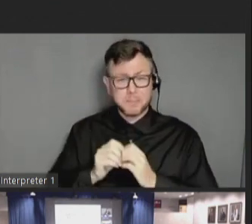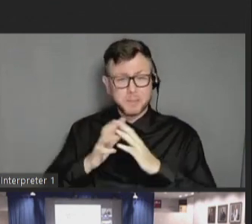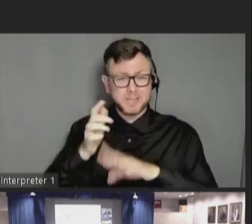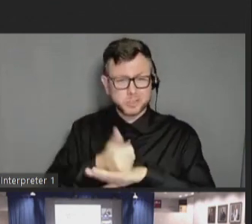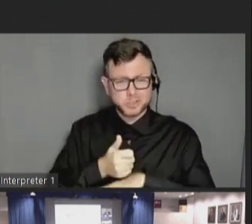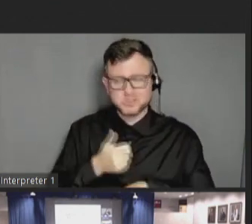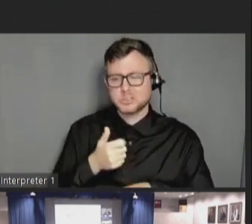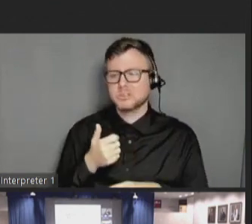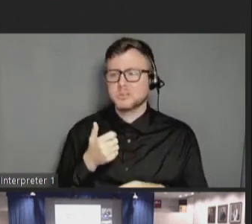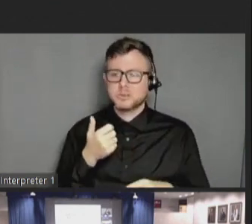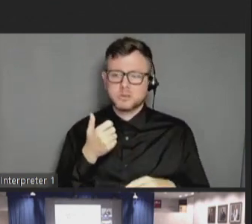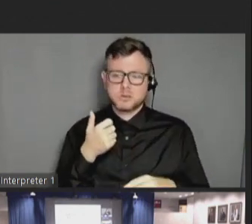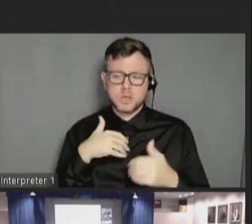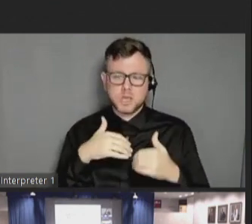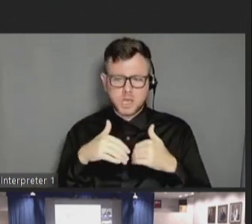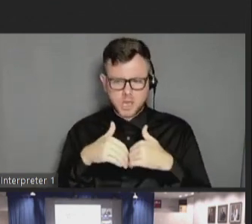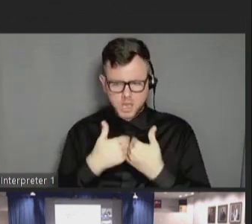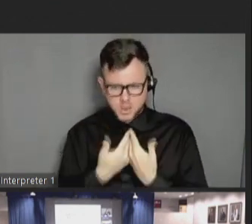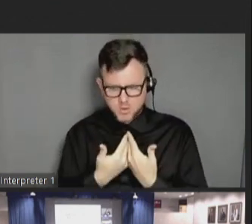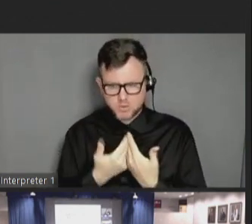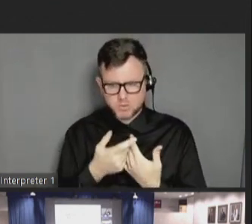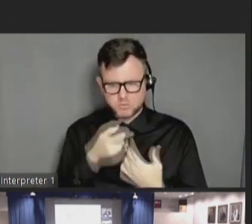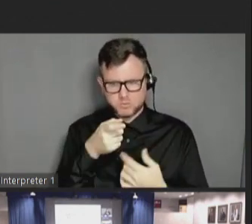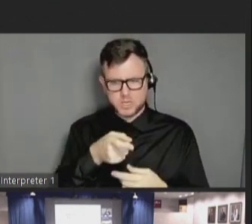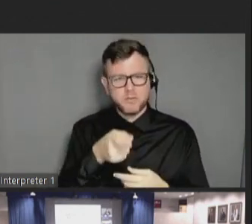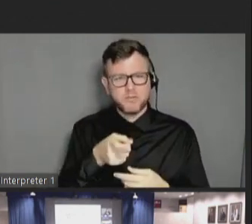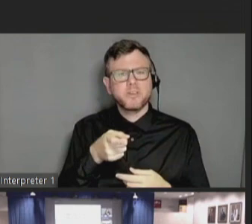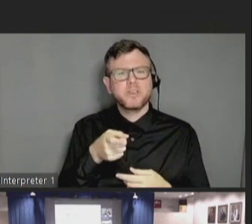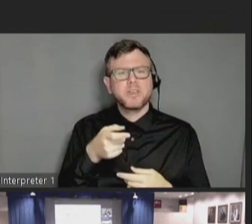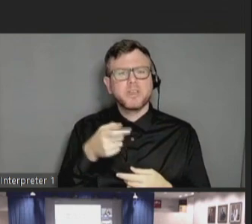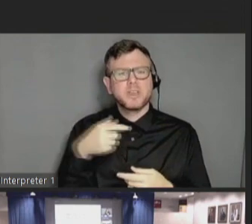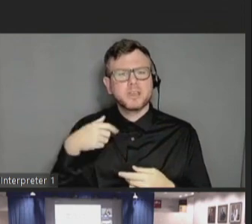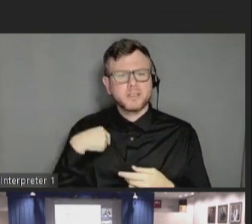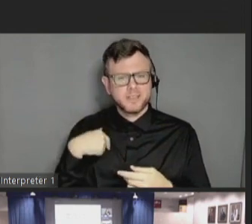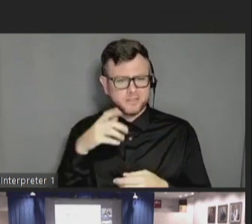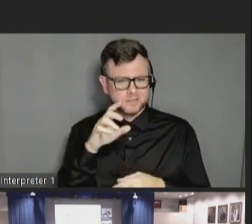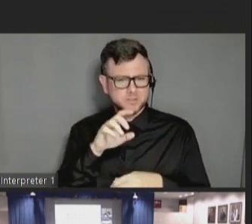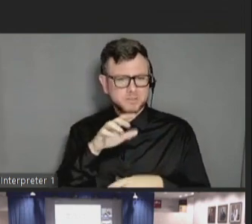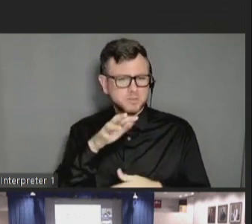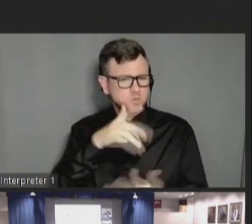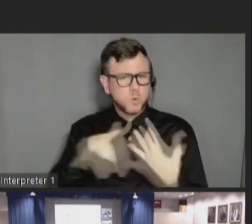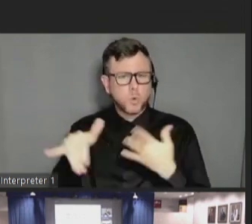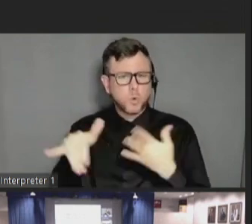help get the systems in place. Because now, with social media, the public is aware of these things.